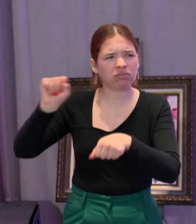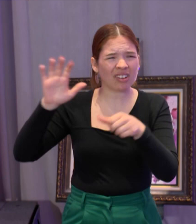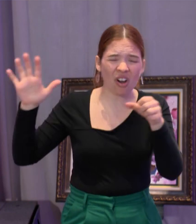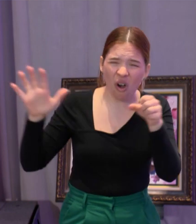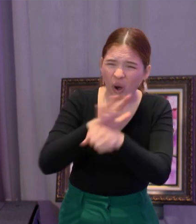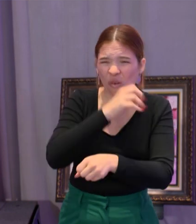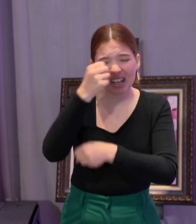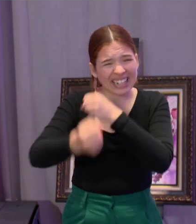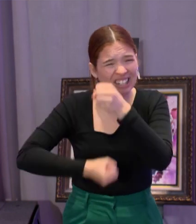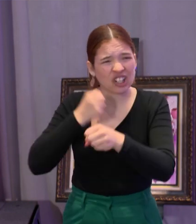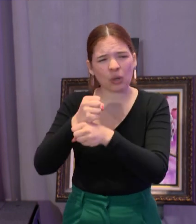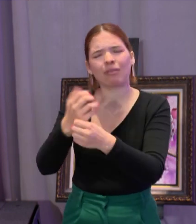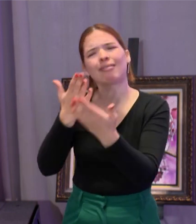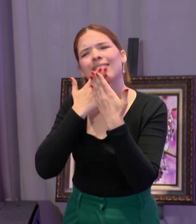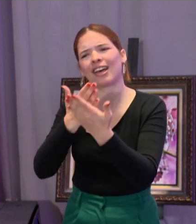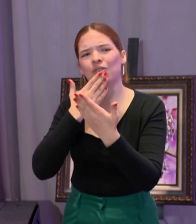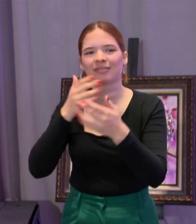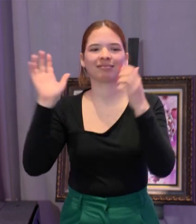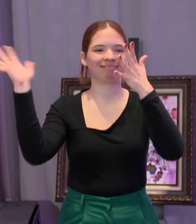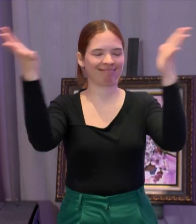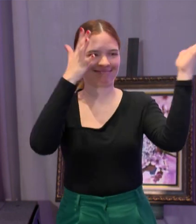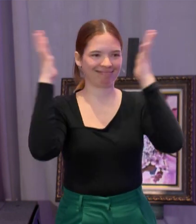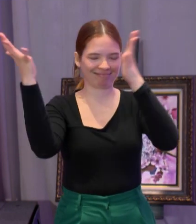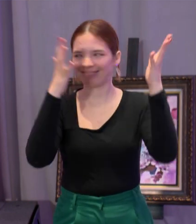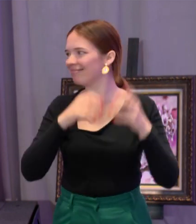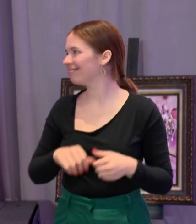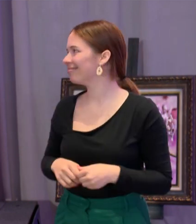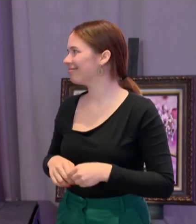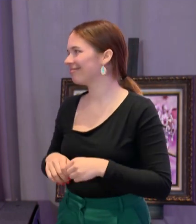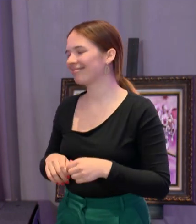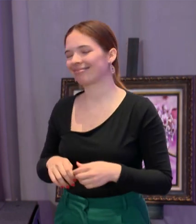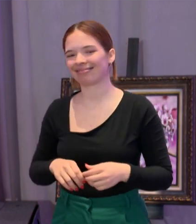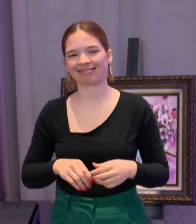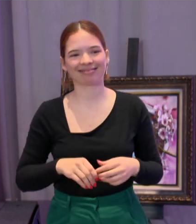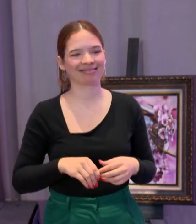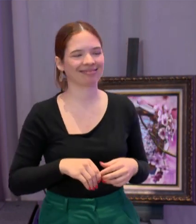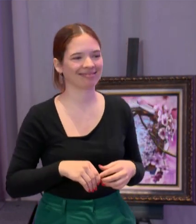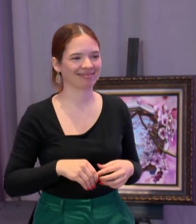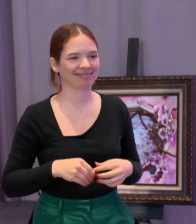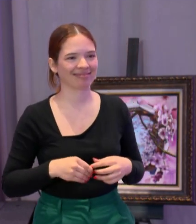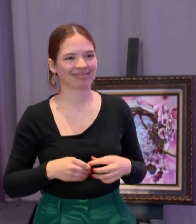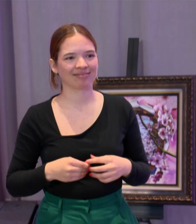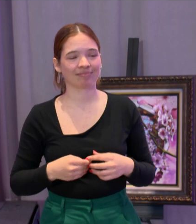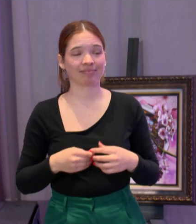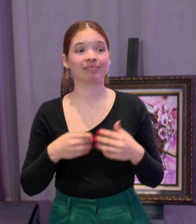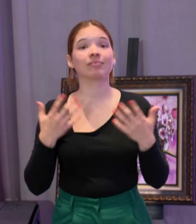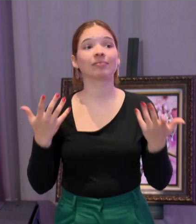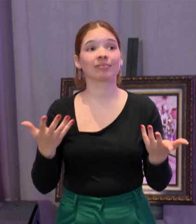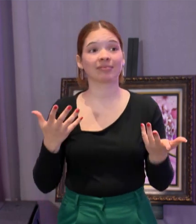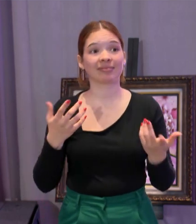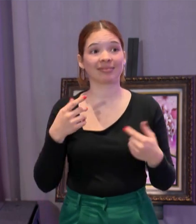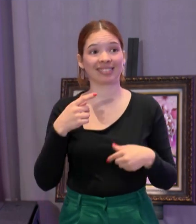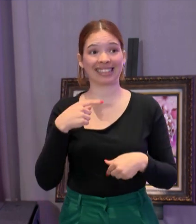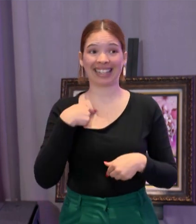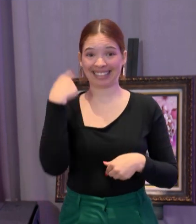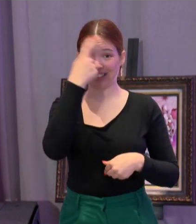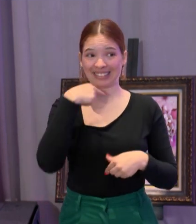I JUST WANT TO THANK THEM. I GET TO BE THE FACE UP HERE, BUT THEY DO ALL THE WORK.